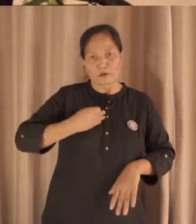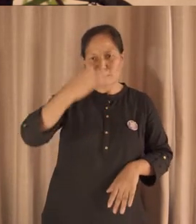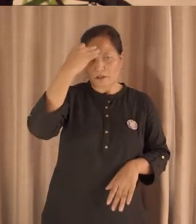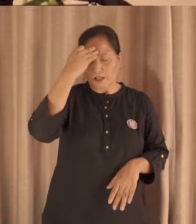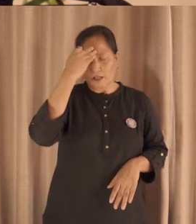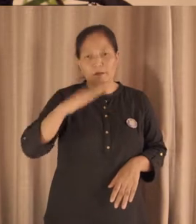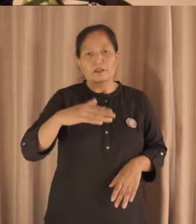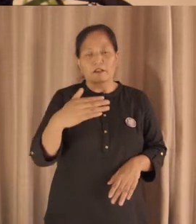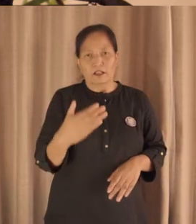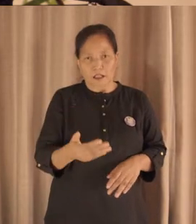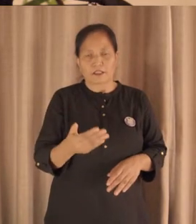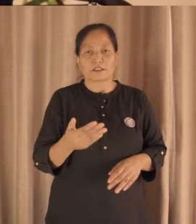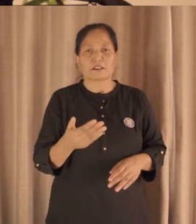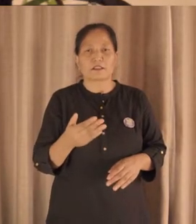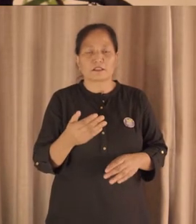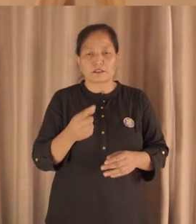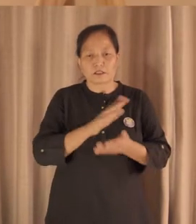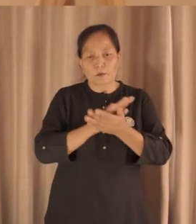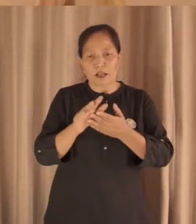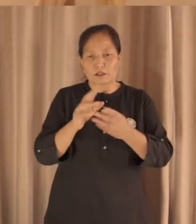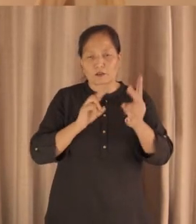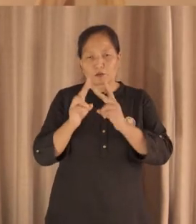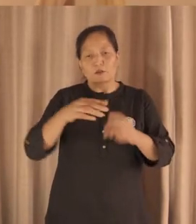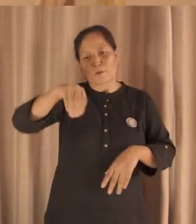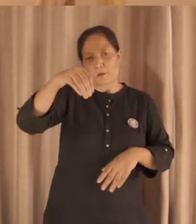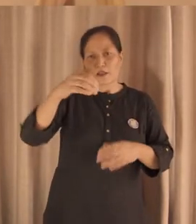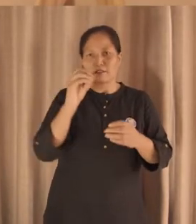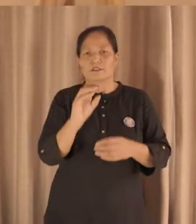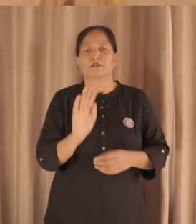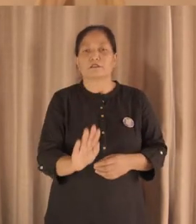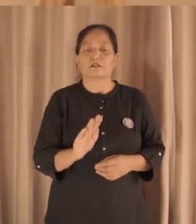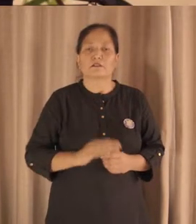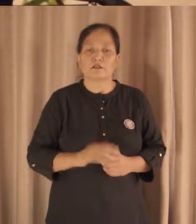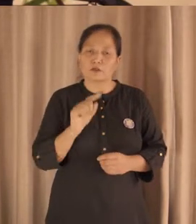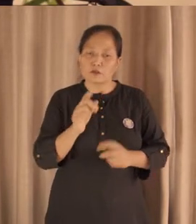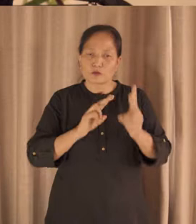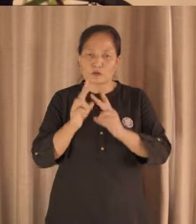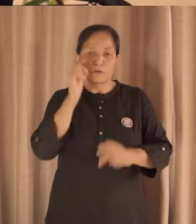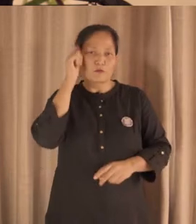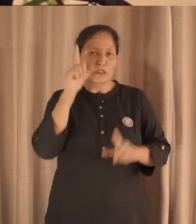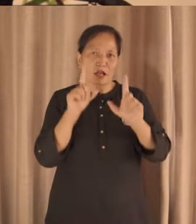others to create development on our own and to build a strong foundation of a nation from